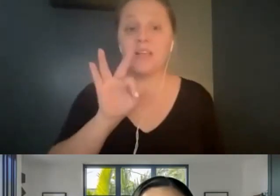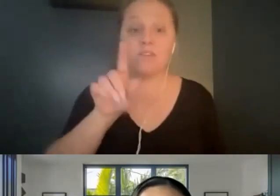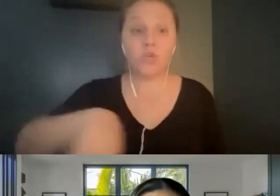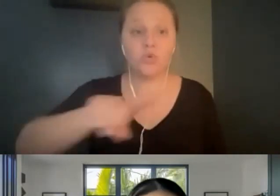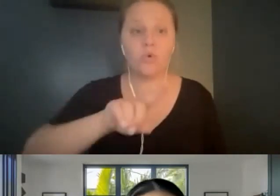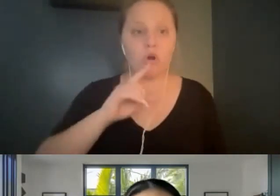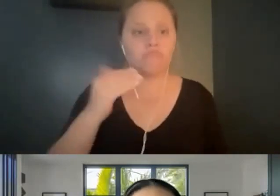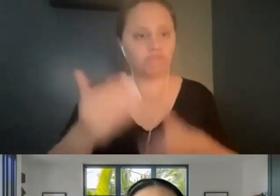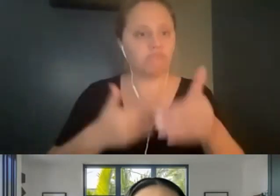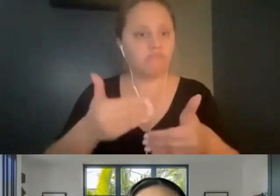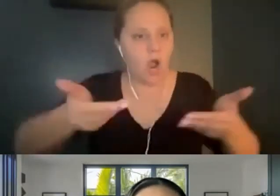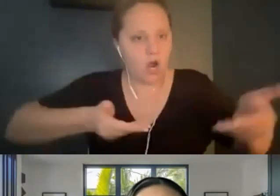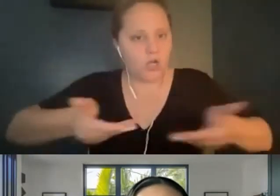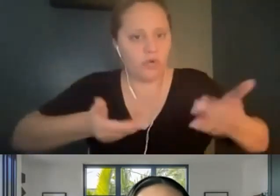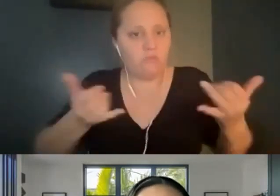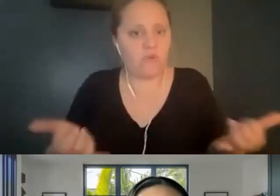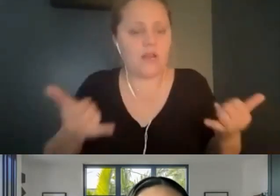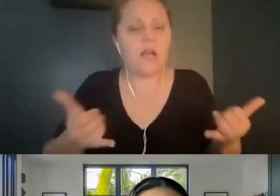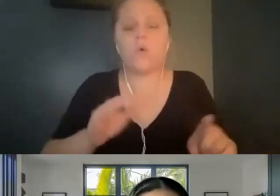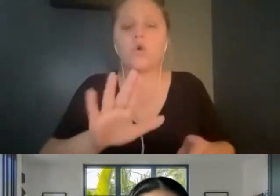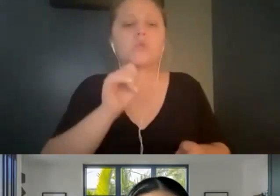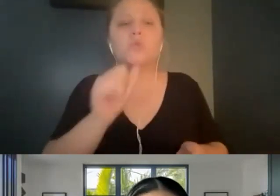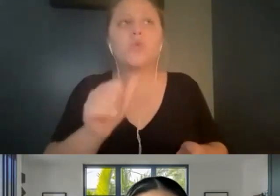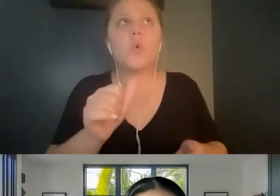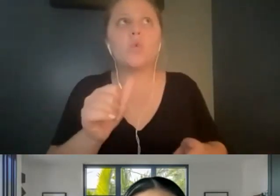manager role, don't always assume that because someone has a